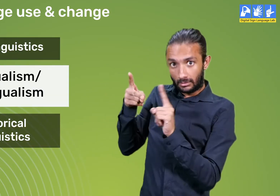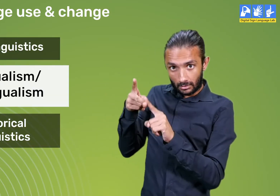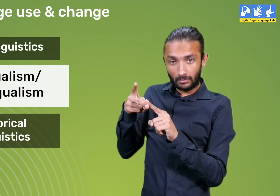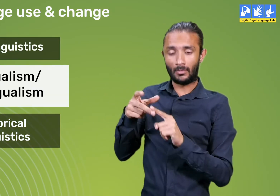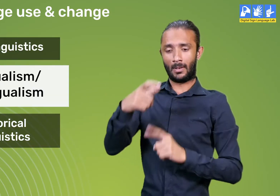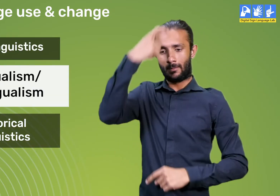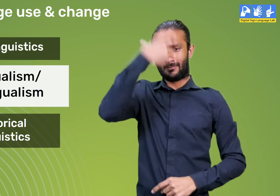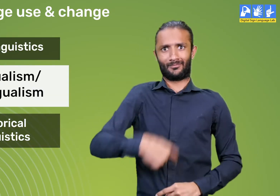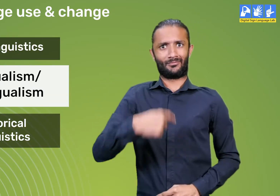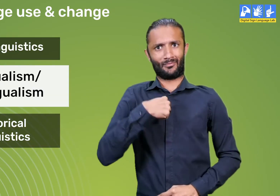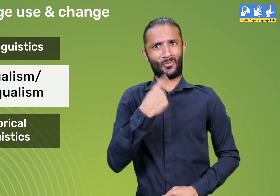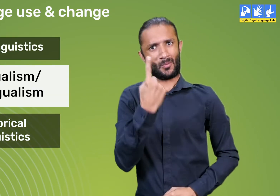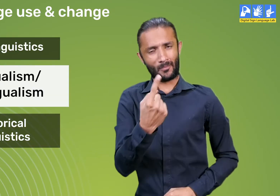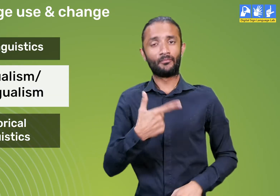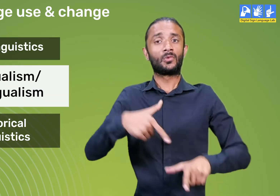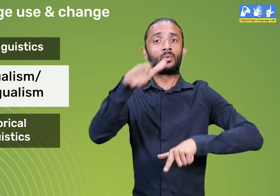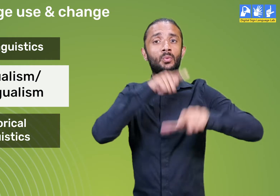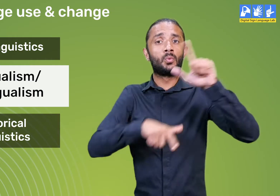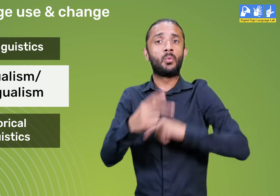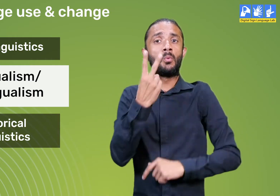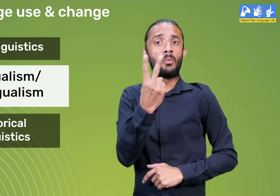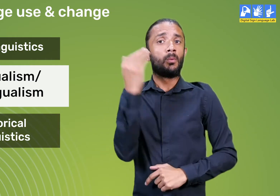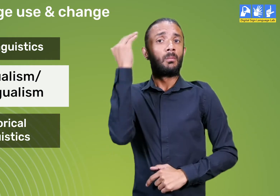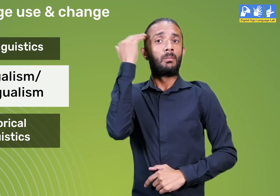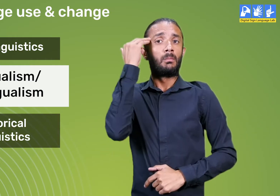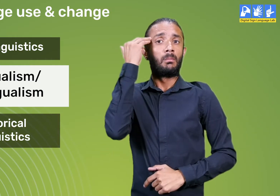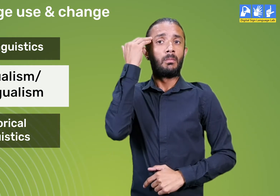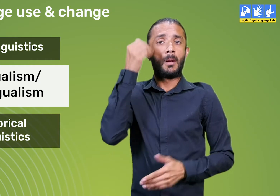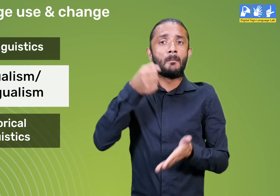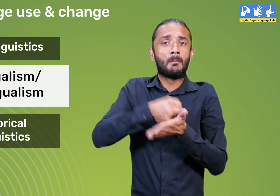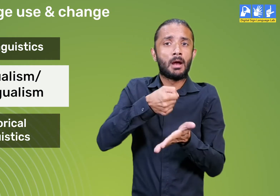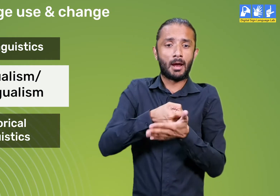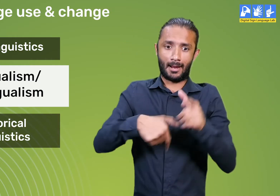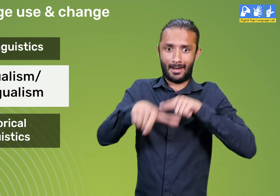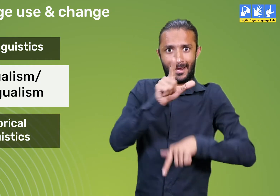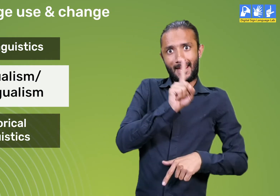bilingualism / multilingualism means we should have knowledge of two or more languages which develop our interest in learning